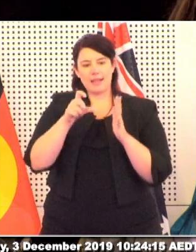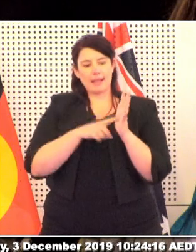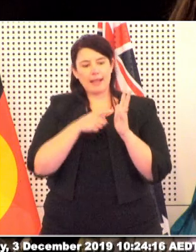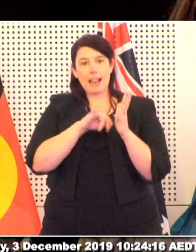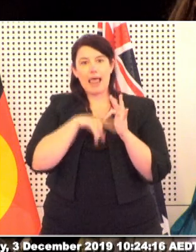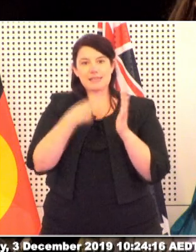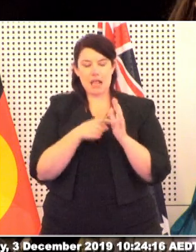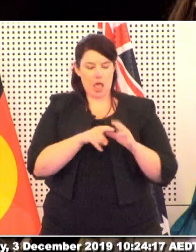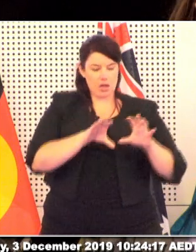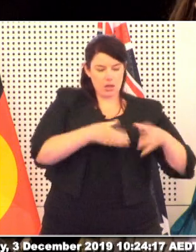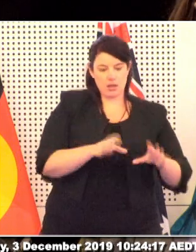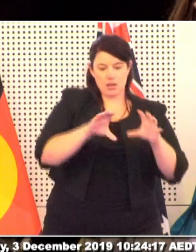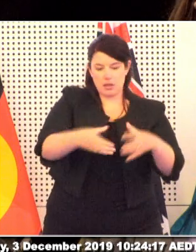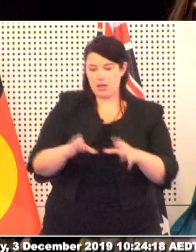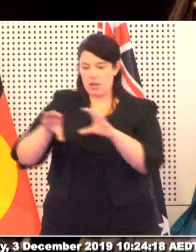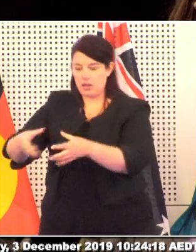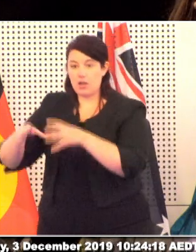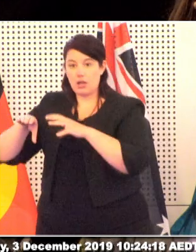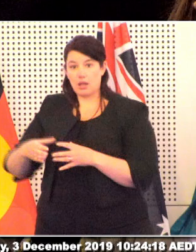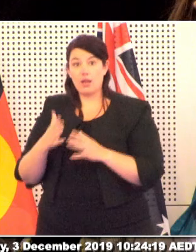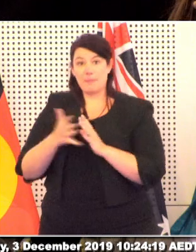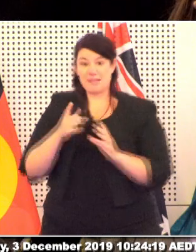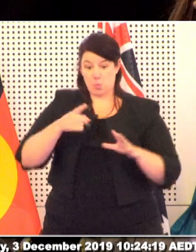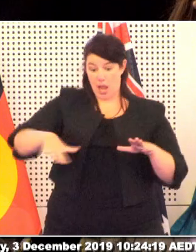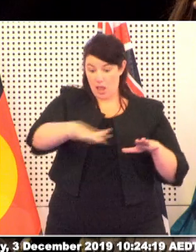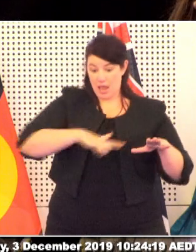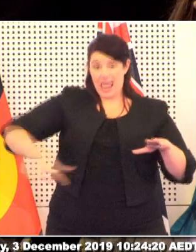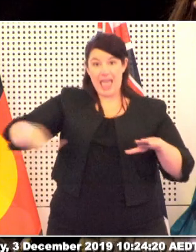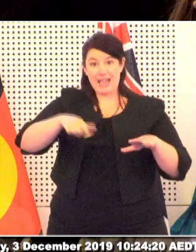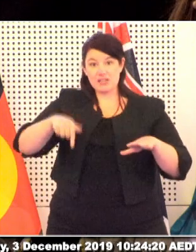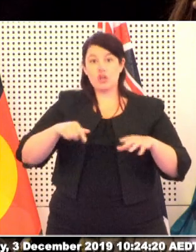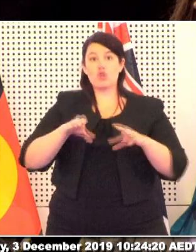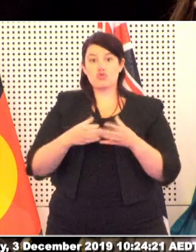So a few different group homes on the same site or in very close proximity.